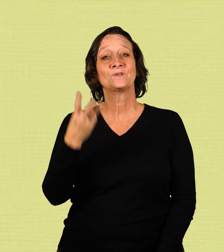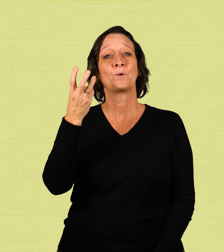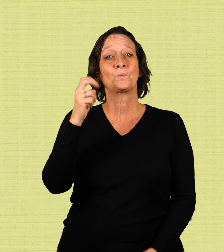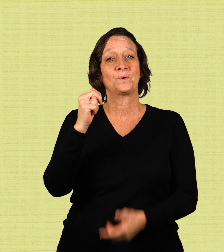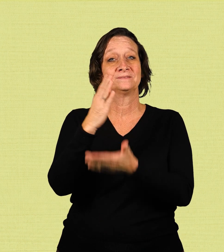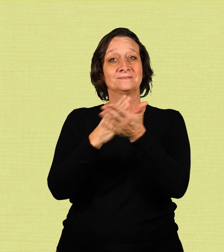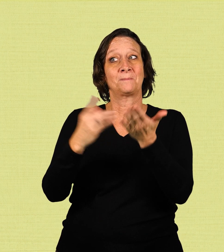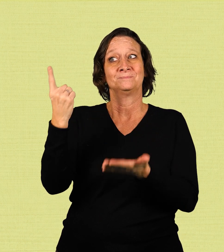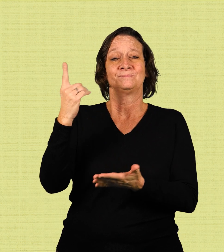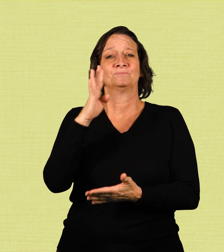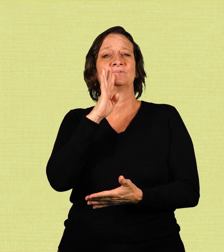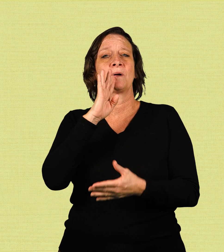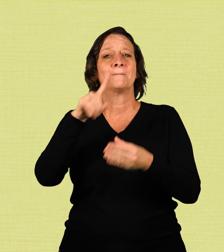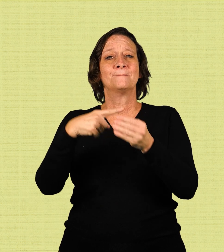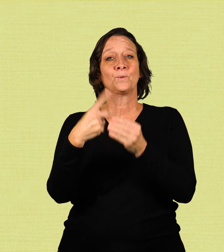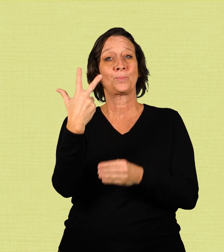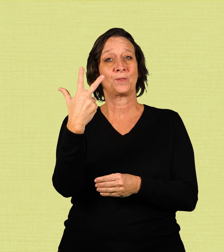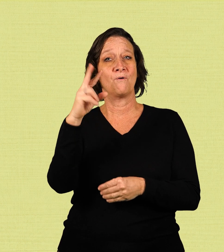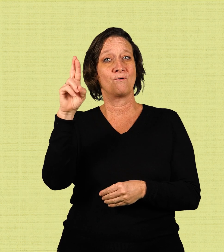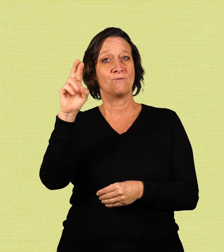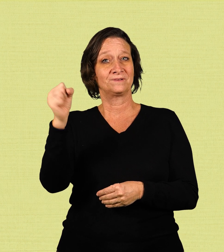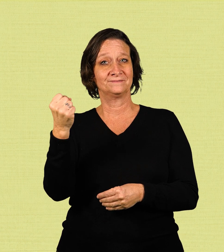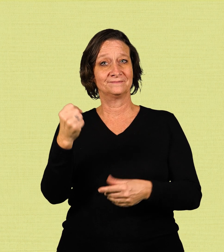When someone talks about “the three R’s”